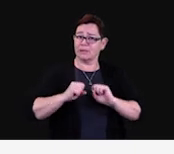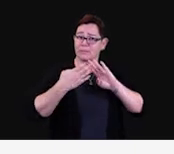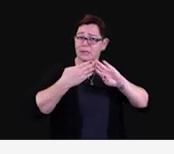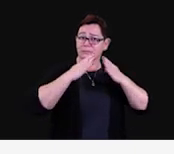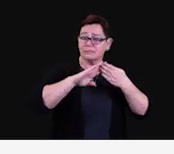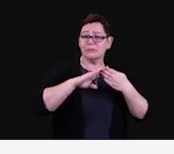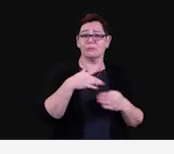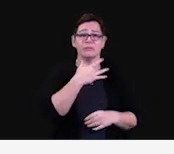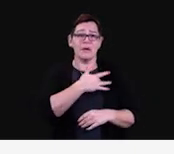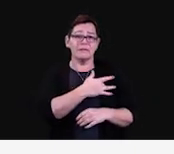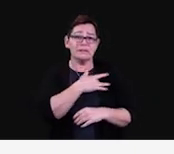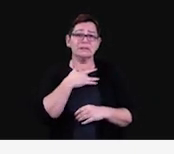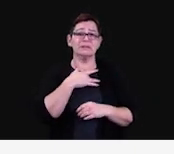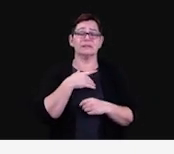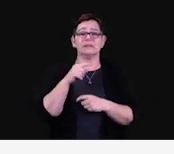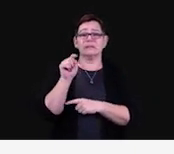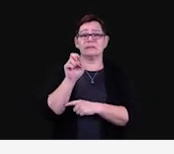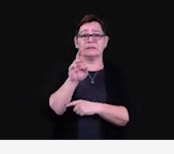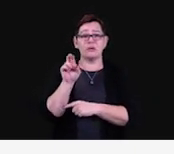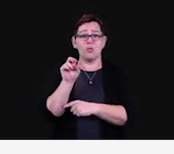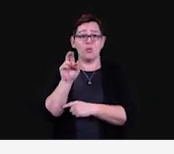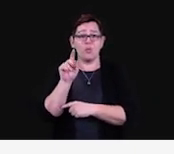Today, we’ll be focusing on federal income tax.